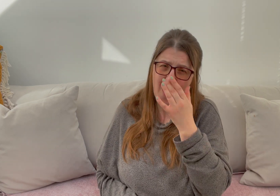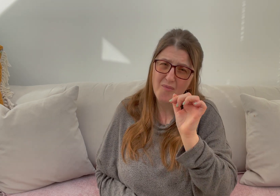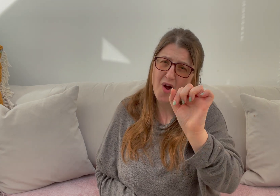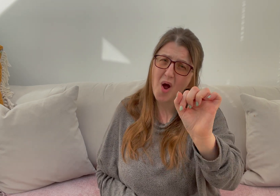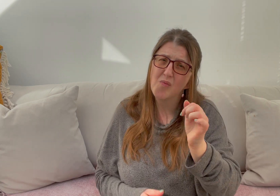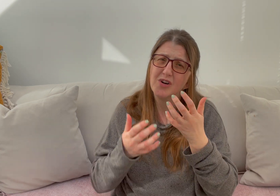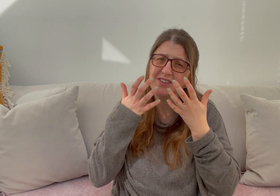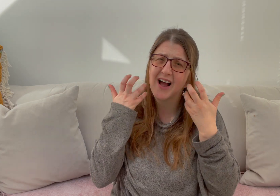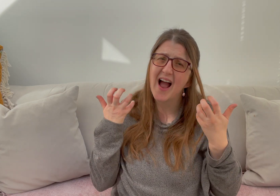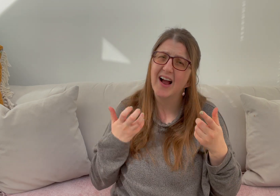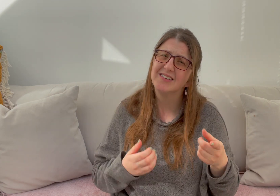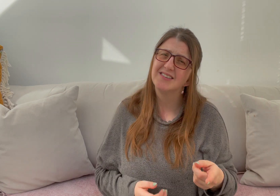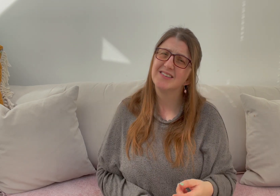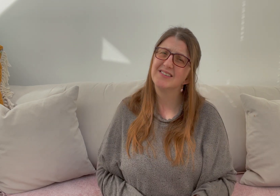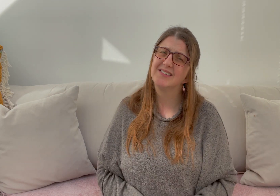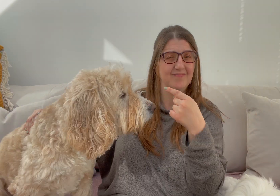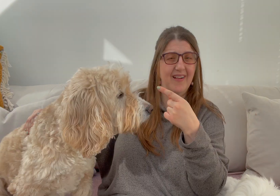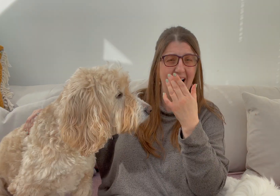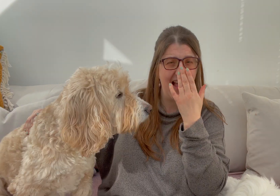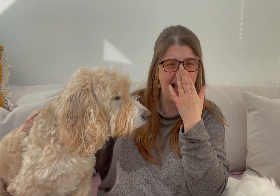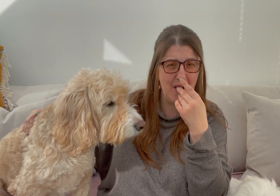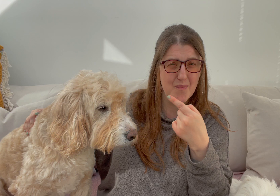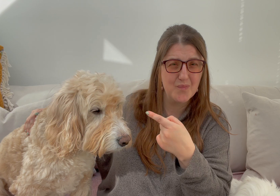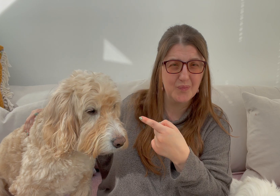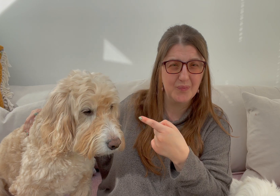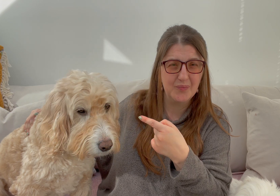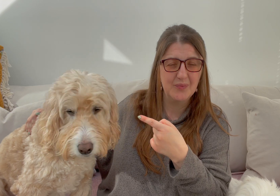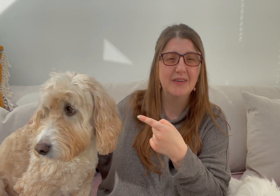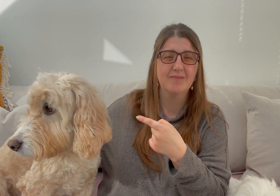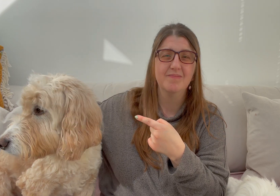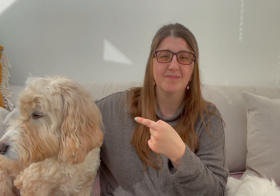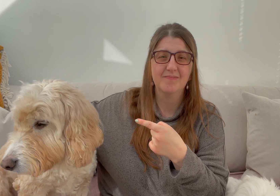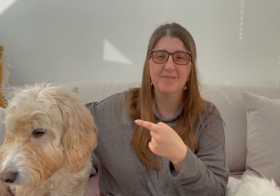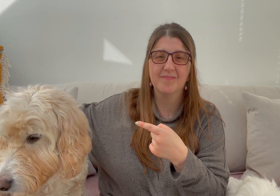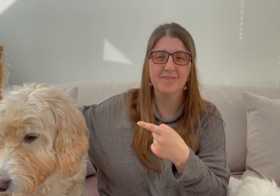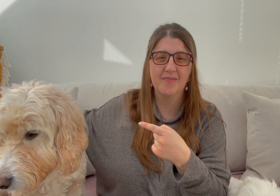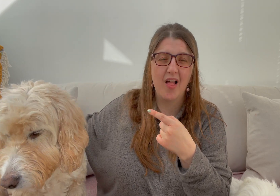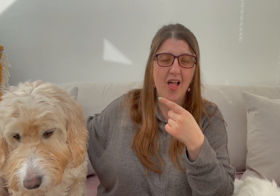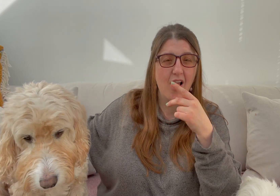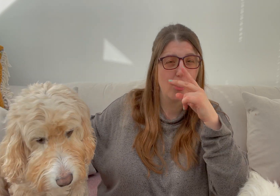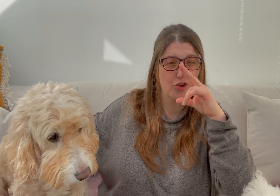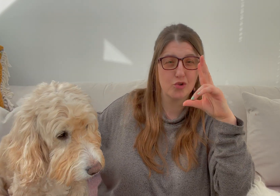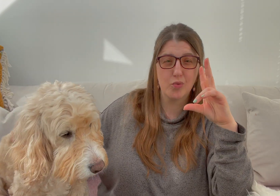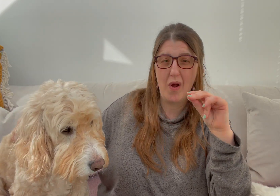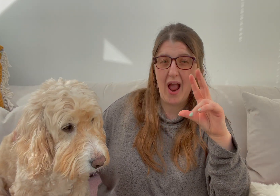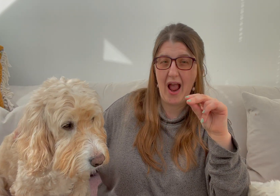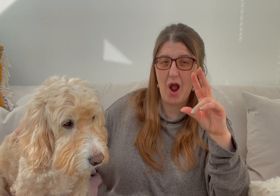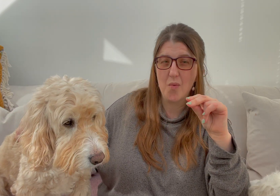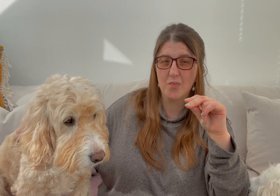Age your cat? How old is my dog? he is 12,